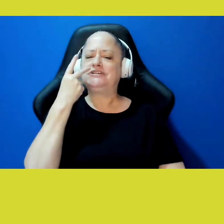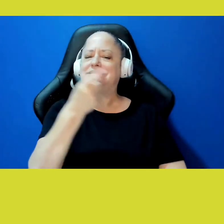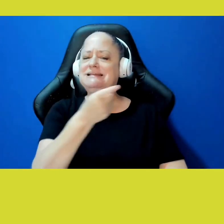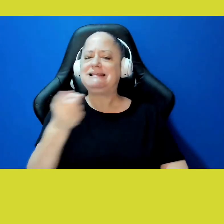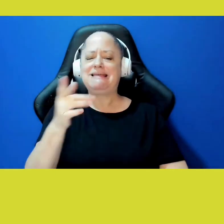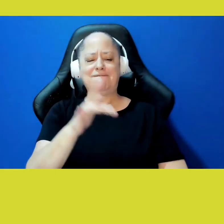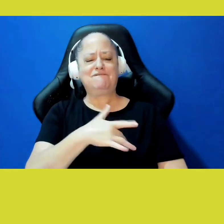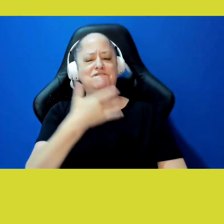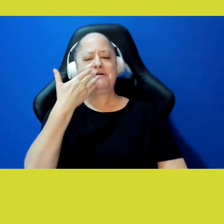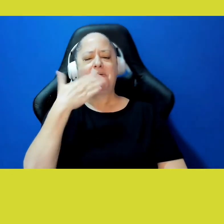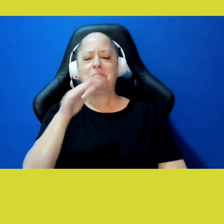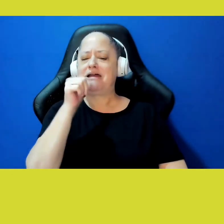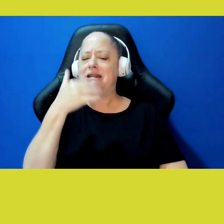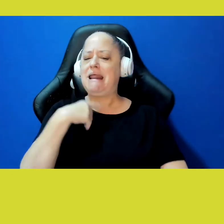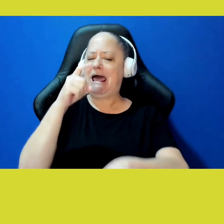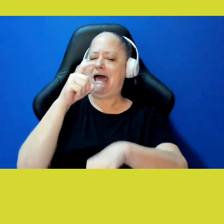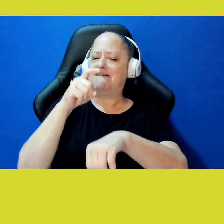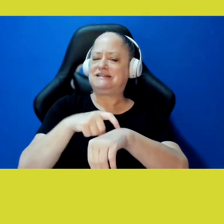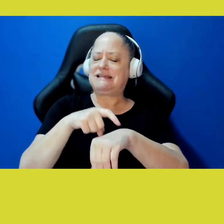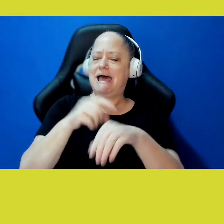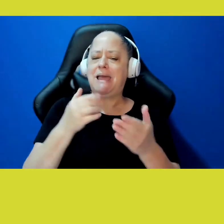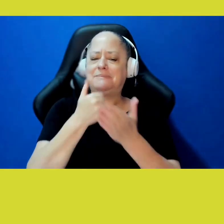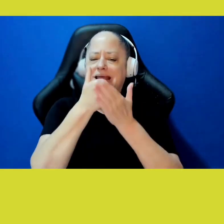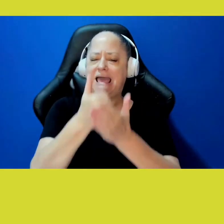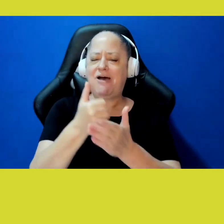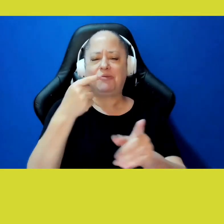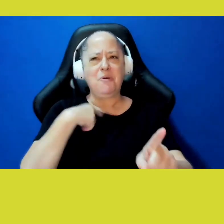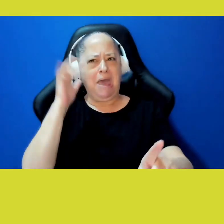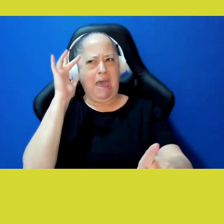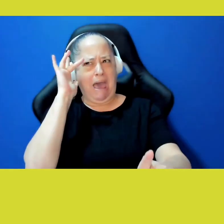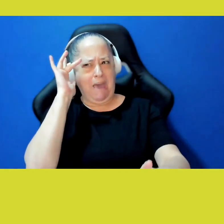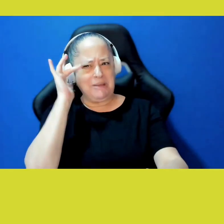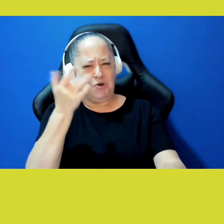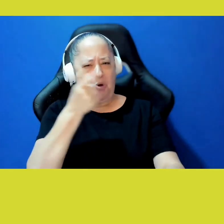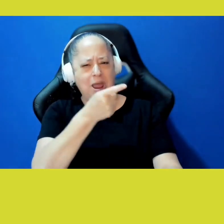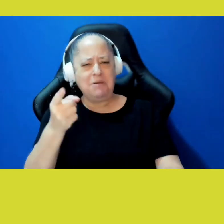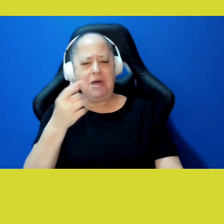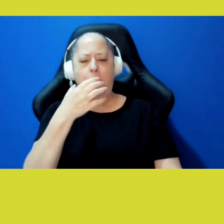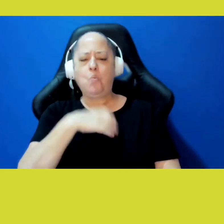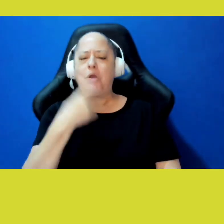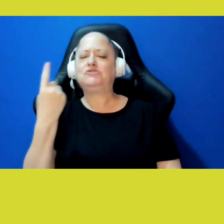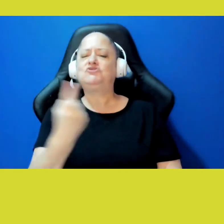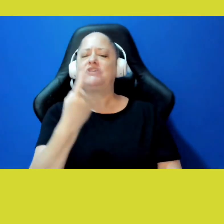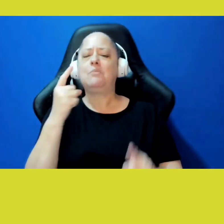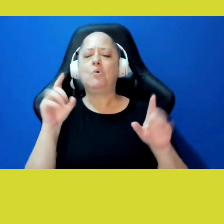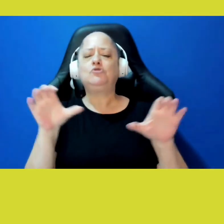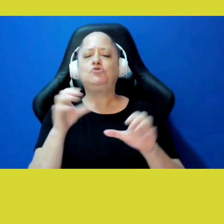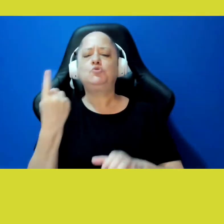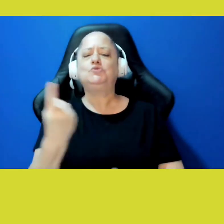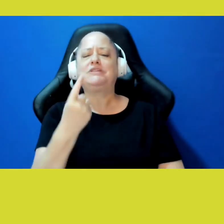them. I'm annoyed by them. I wish someone would do something. we are all experiencing homelessness in